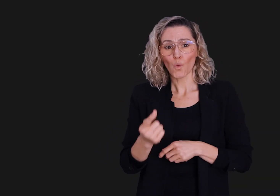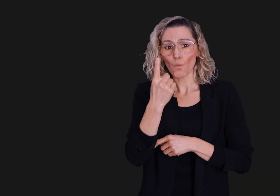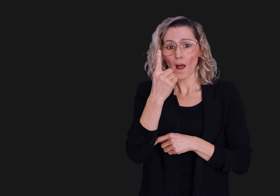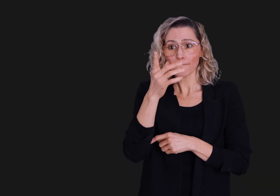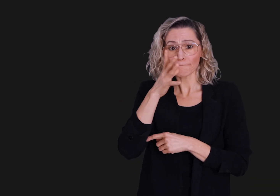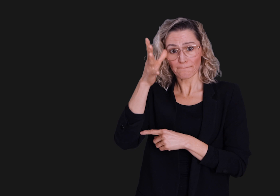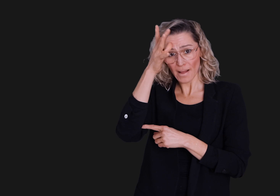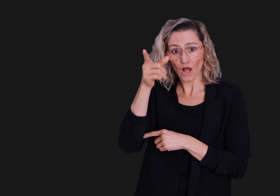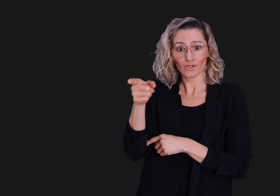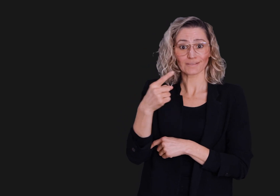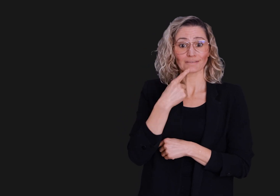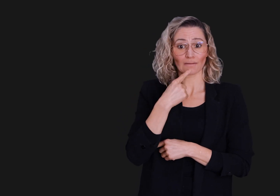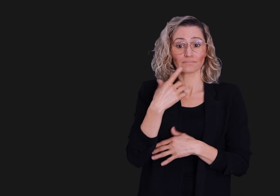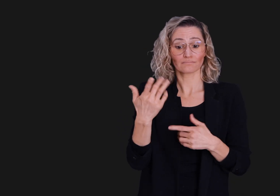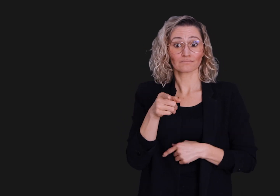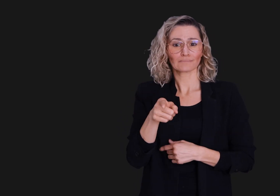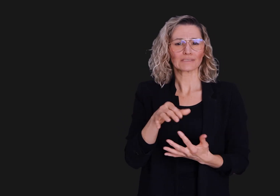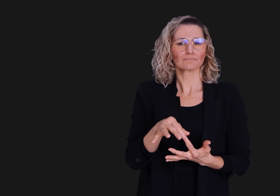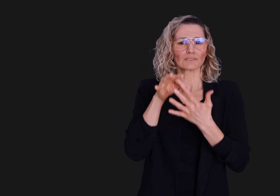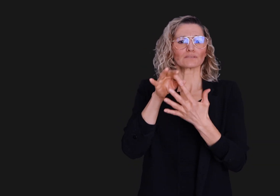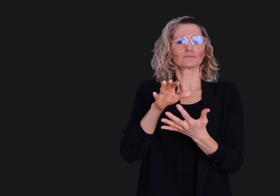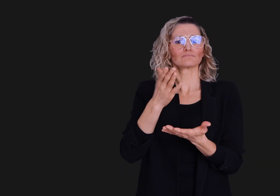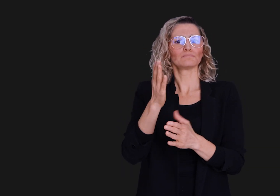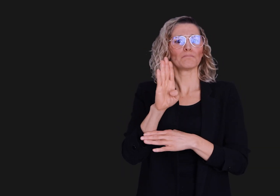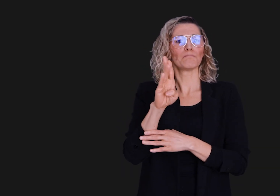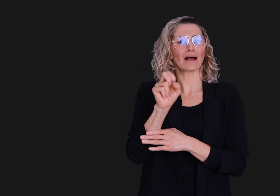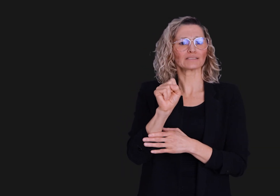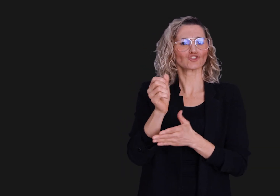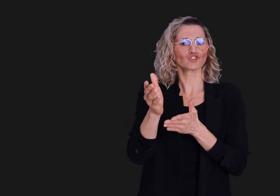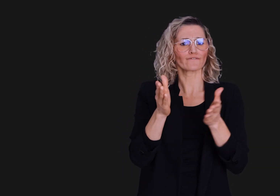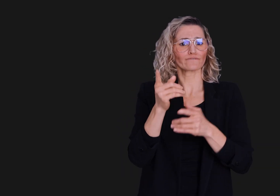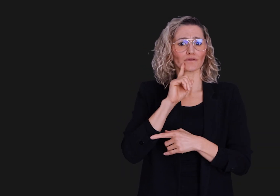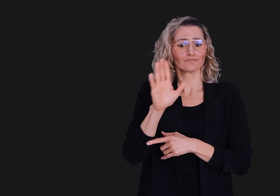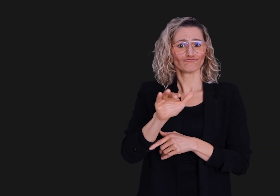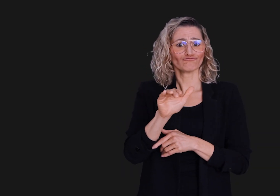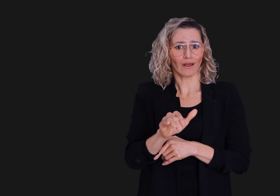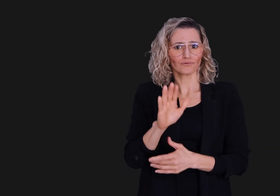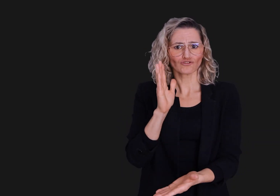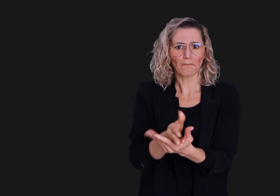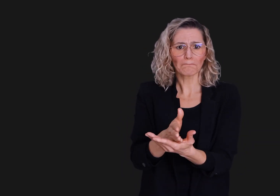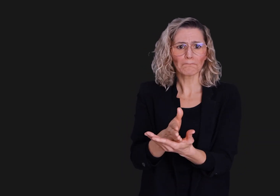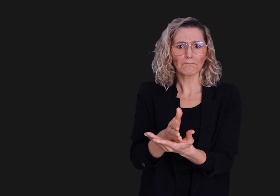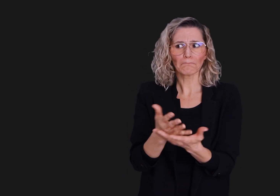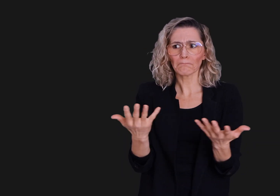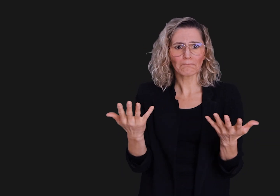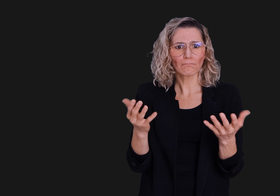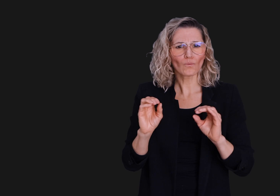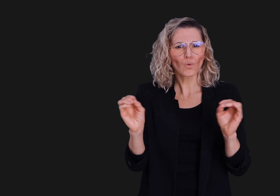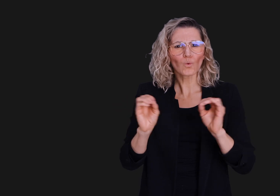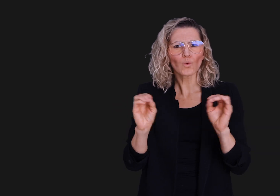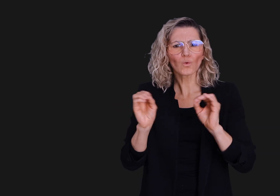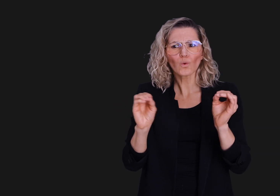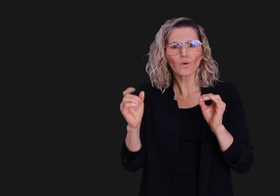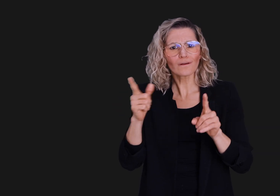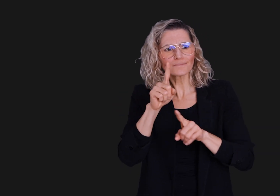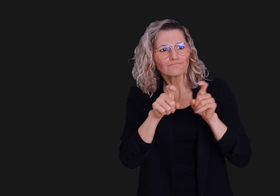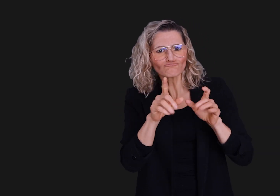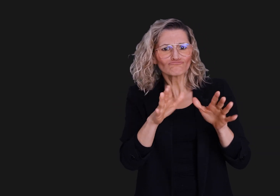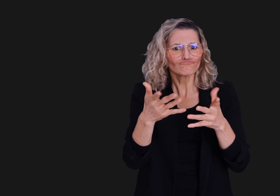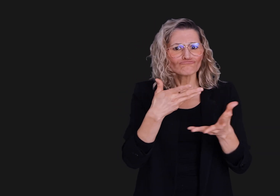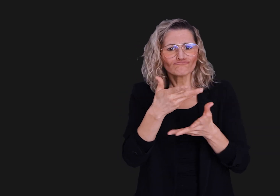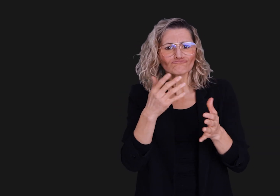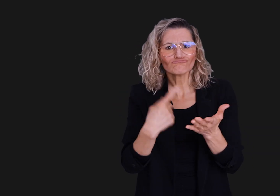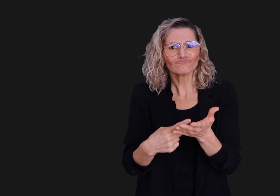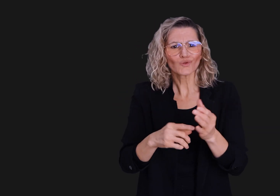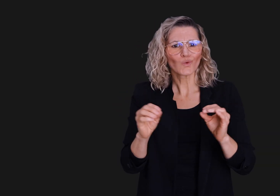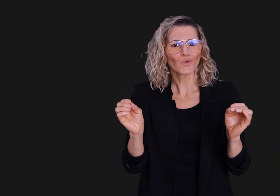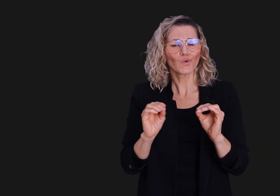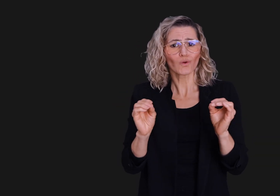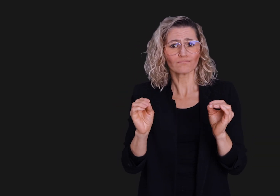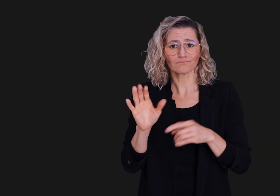• One parent said that the special bus service for their child was stopped. Nobody was asked about it first.